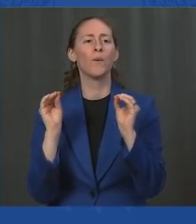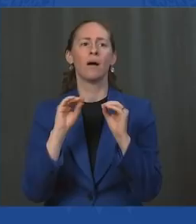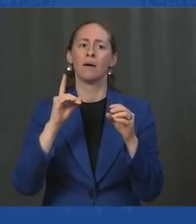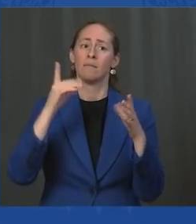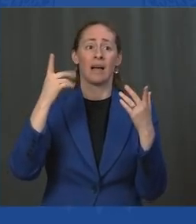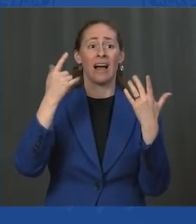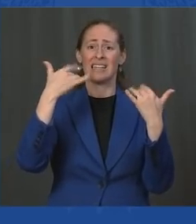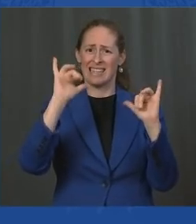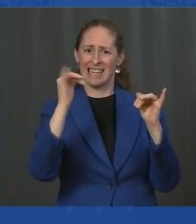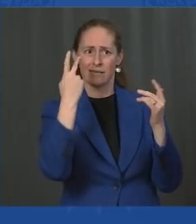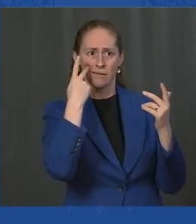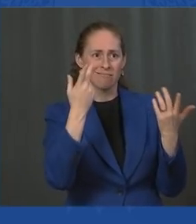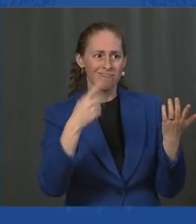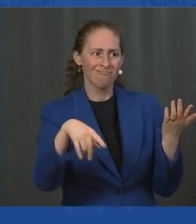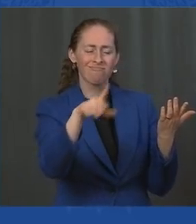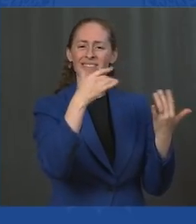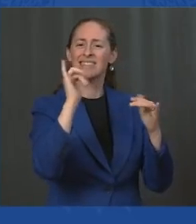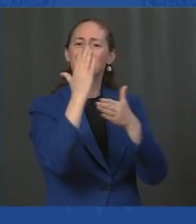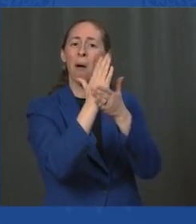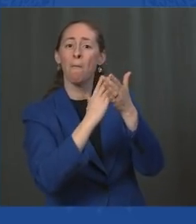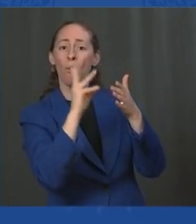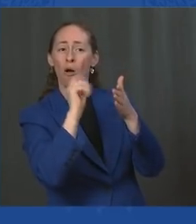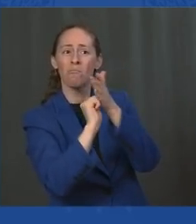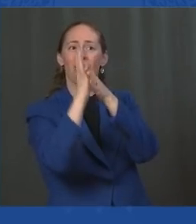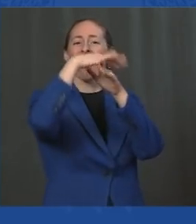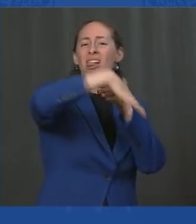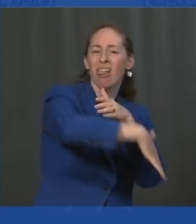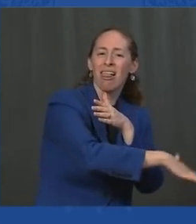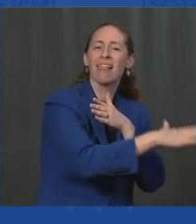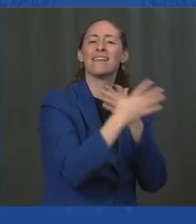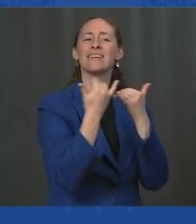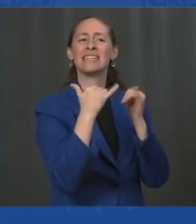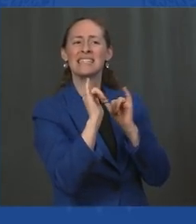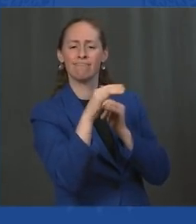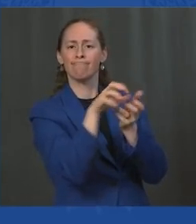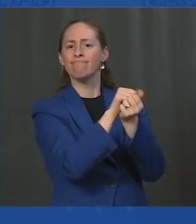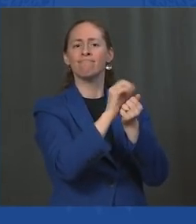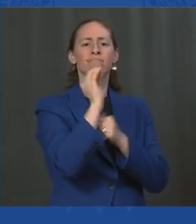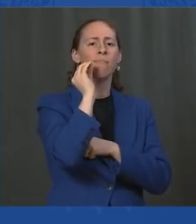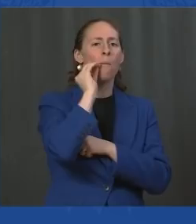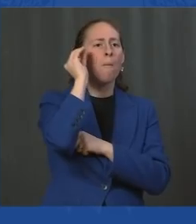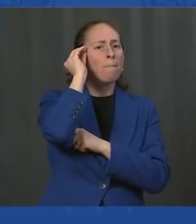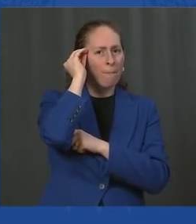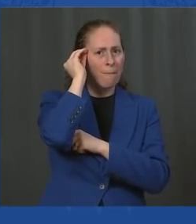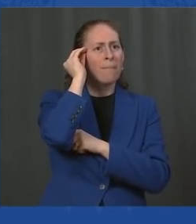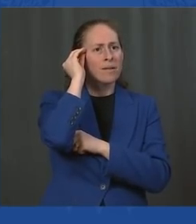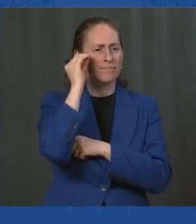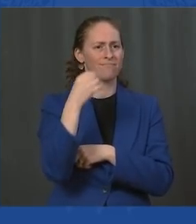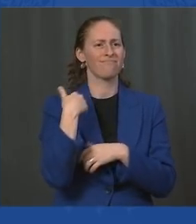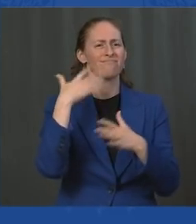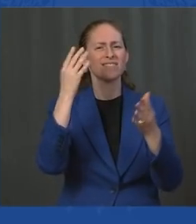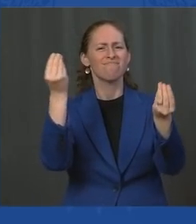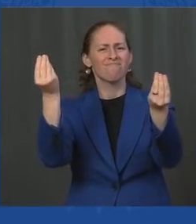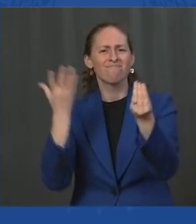and flooding that was devastating. We've seen reports of winds up to 170 miles per hour --